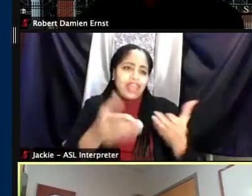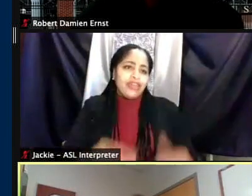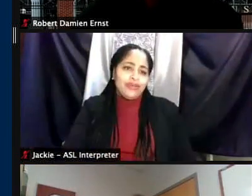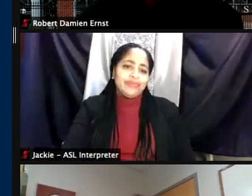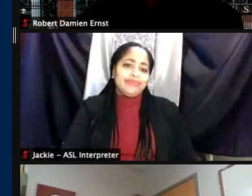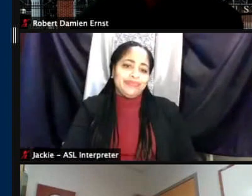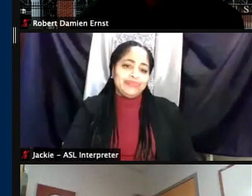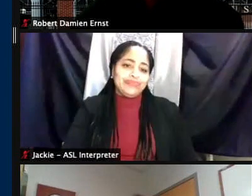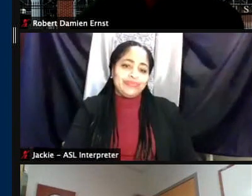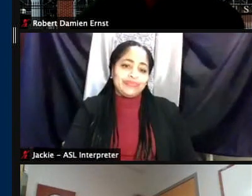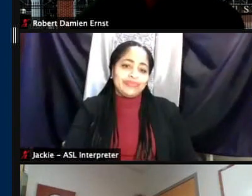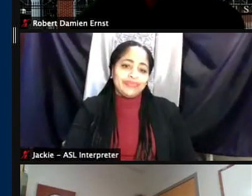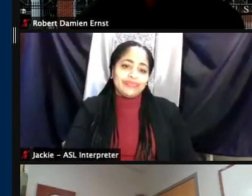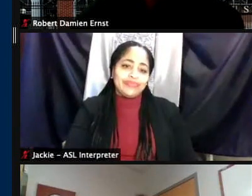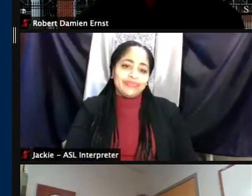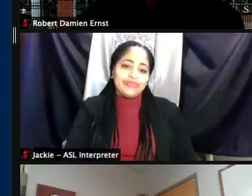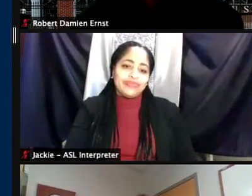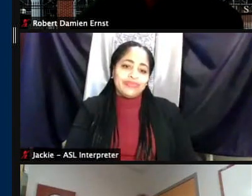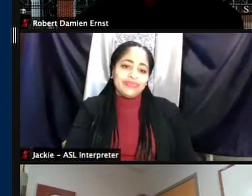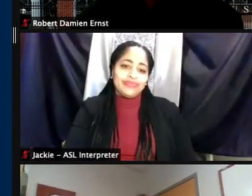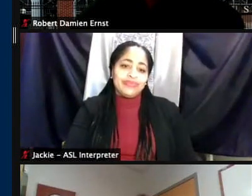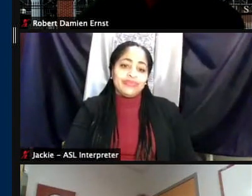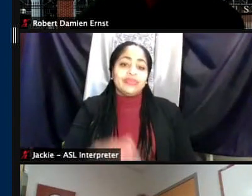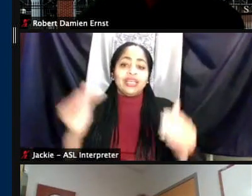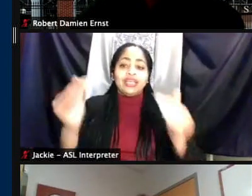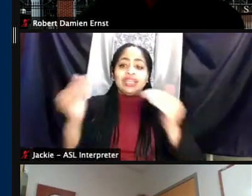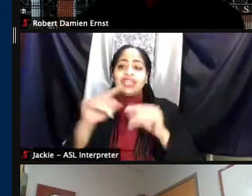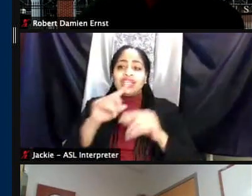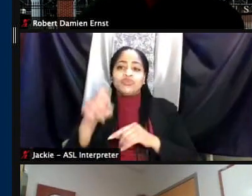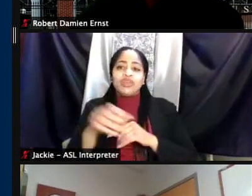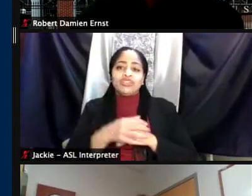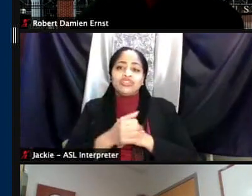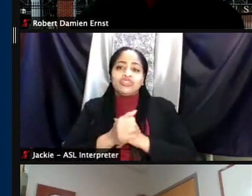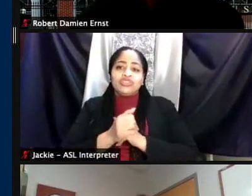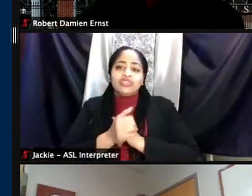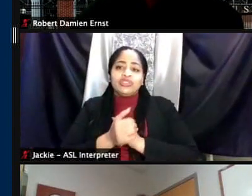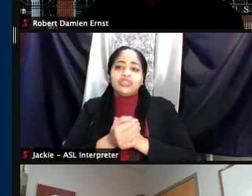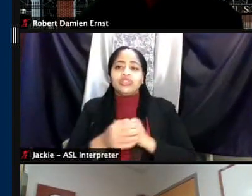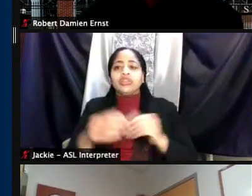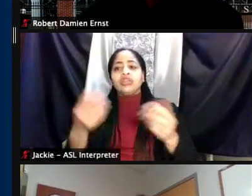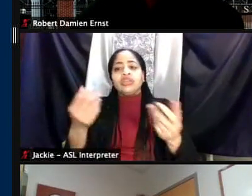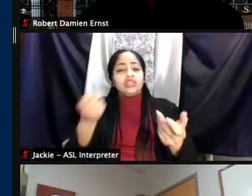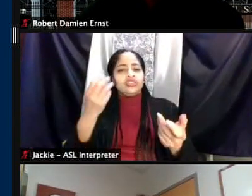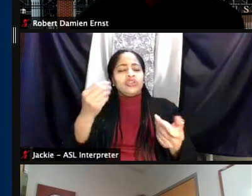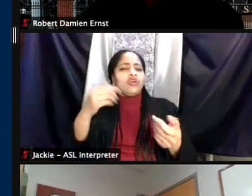Yeah, the next question... You've sort of addressed this, but let's address it specifically. How will graduate students,